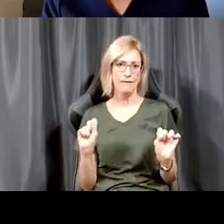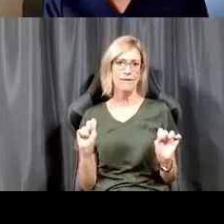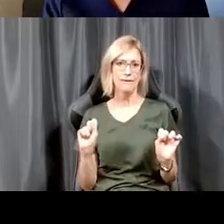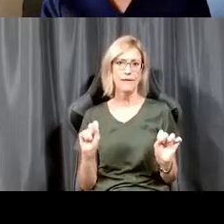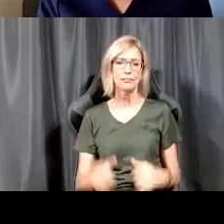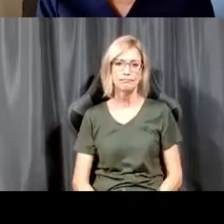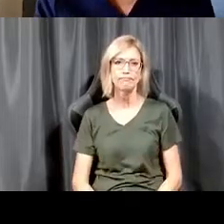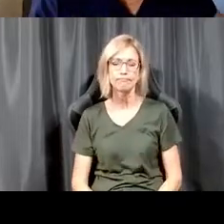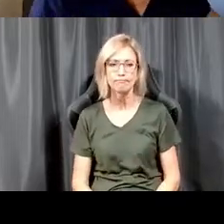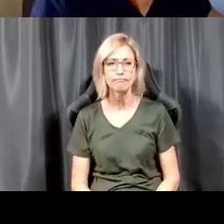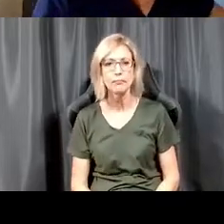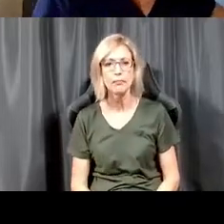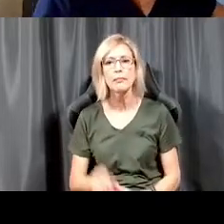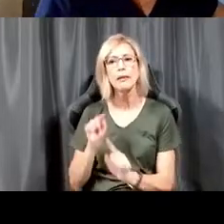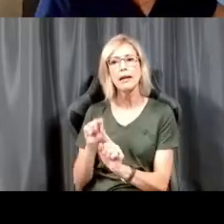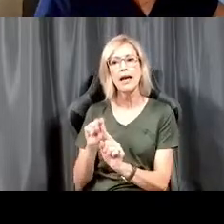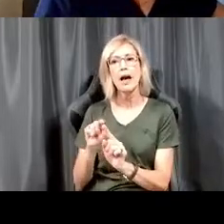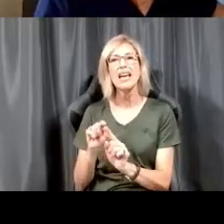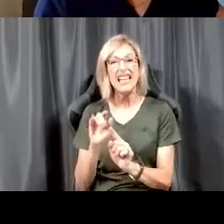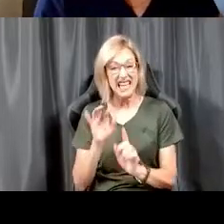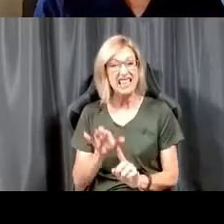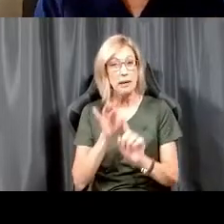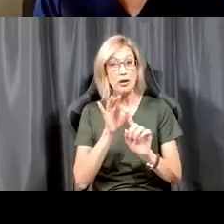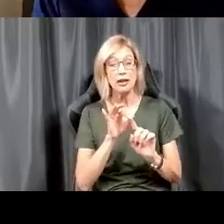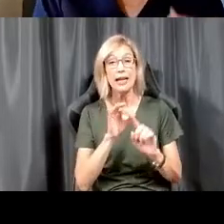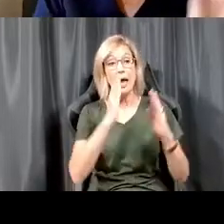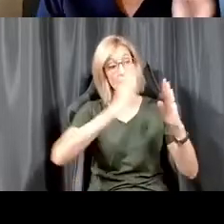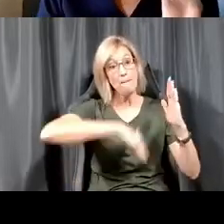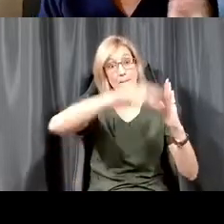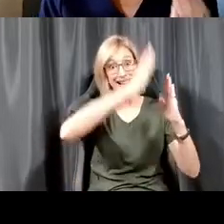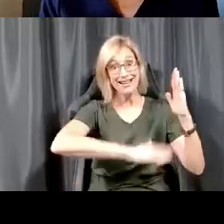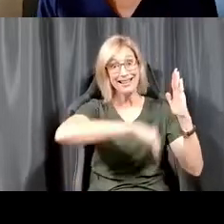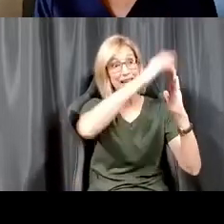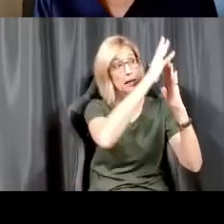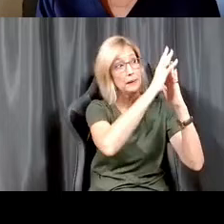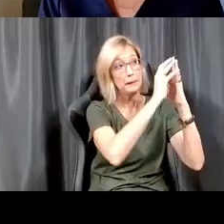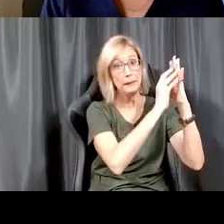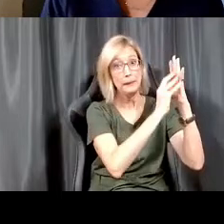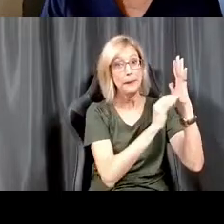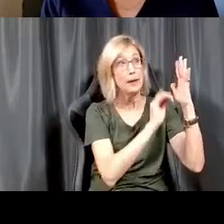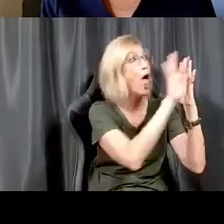ative need) particularly peeling paint, something we're really worried about. Don't want kids eating peeling paint